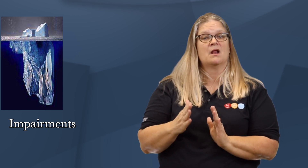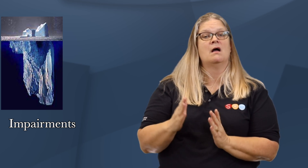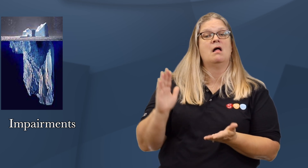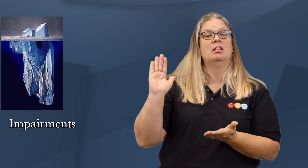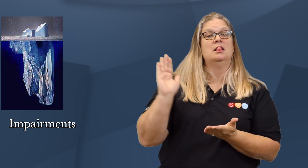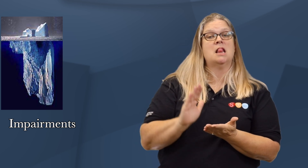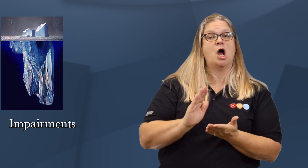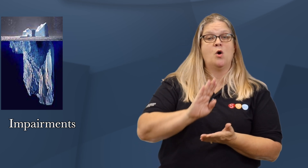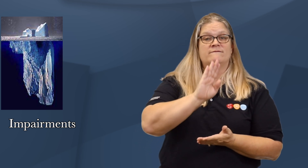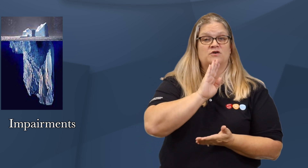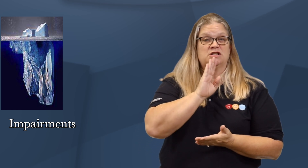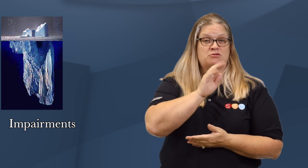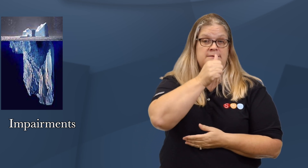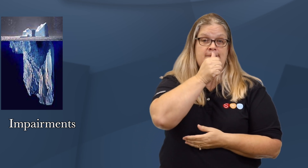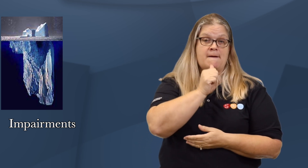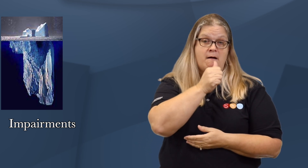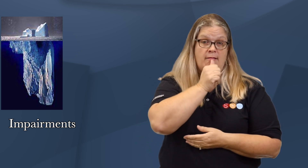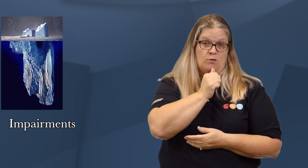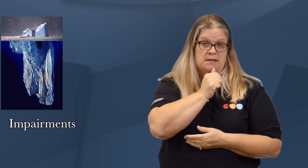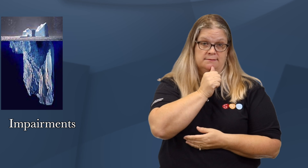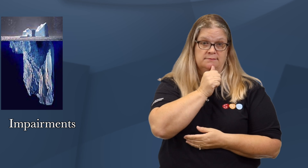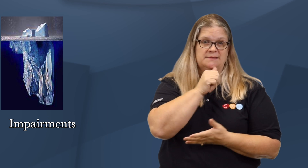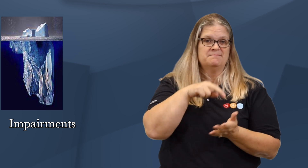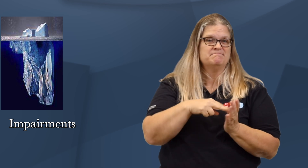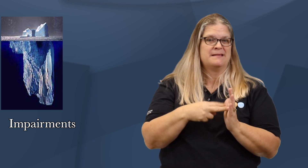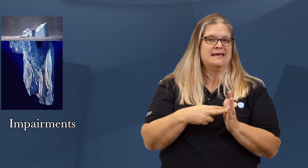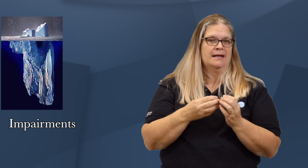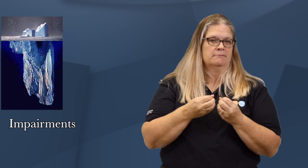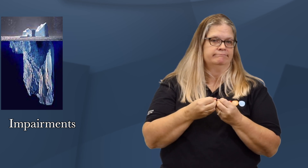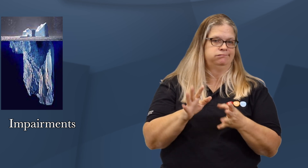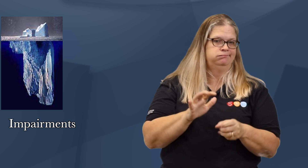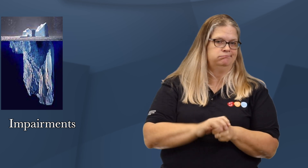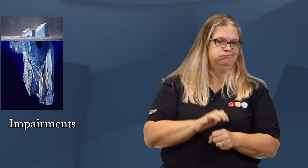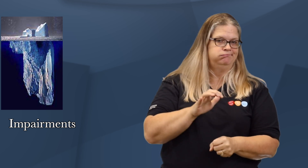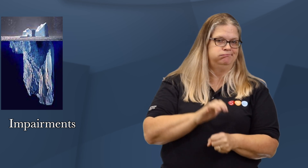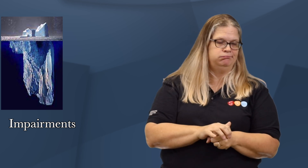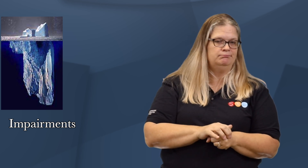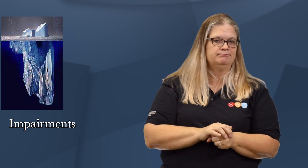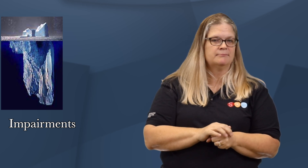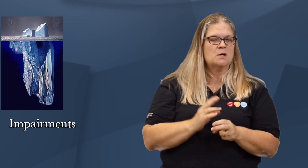It can include low frustration tolerance, meaning you may see them losing their temper,